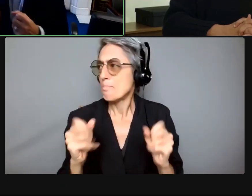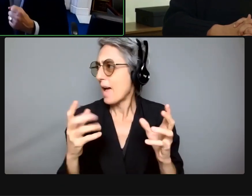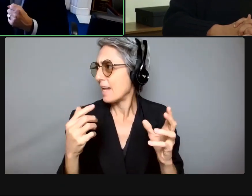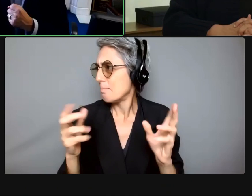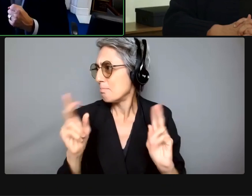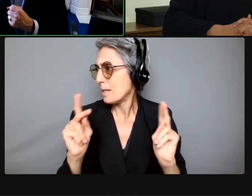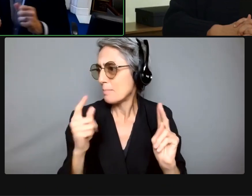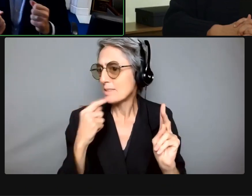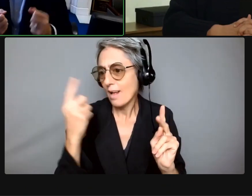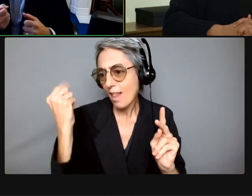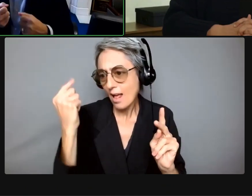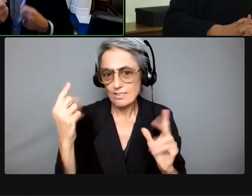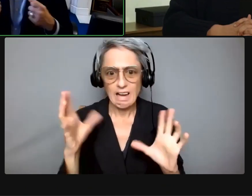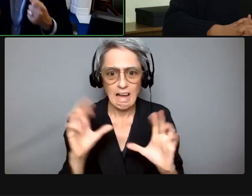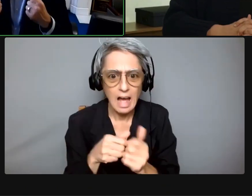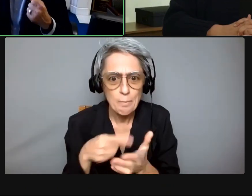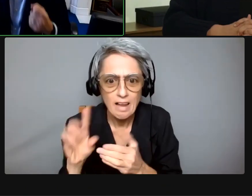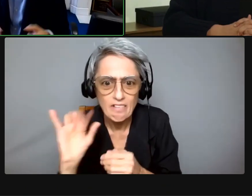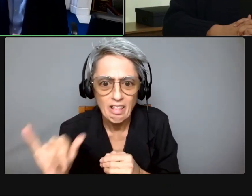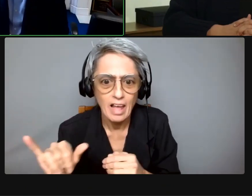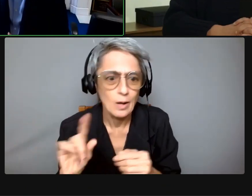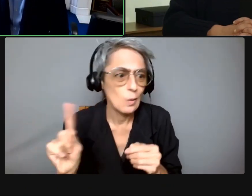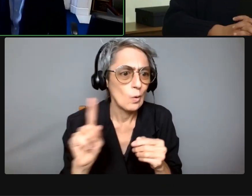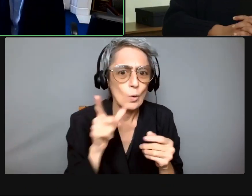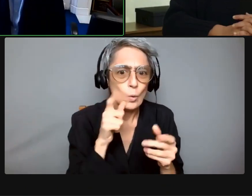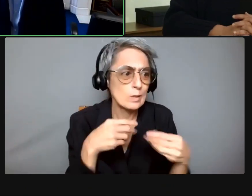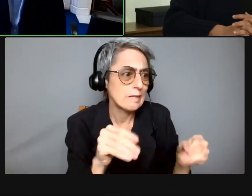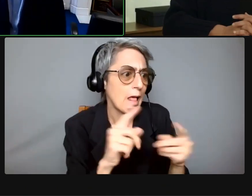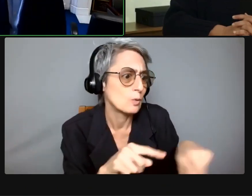Where's the market on this? So we're in a much more stronger place